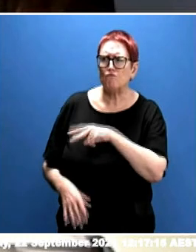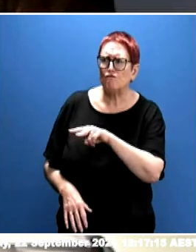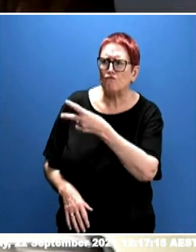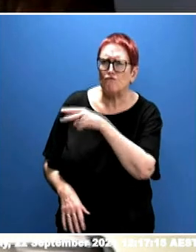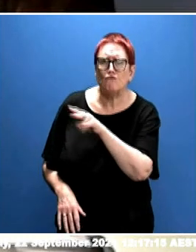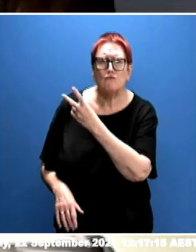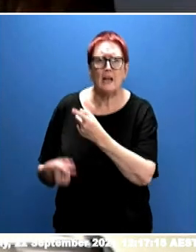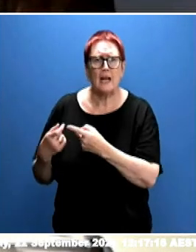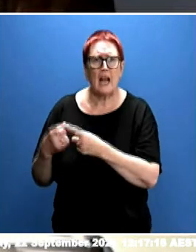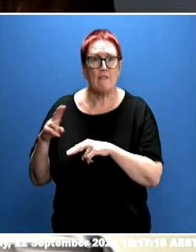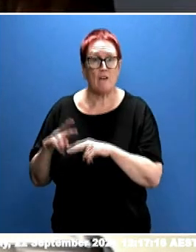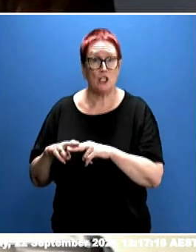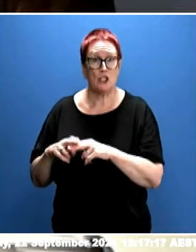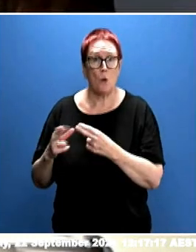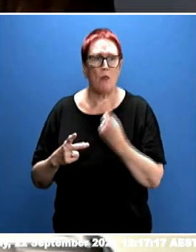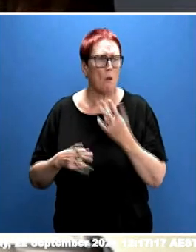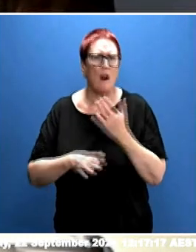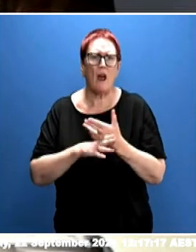the Kath French Centre with one of my work colleagues.